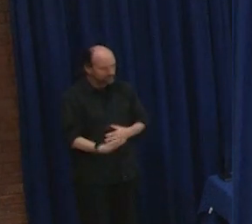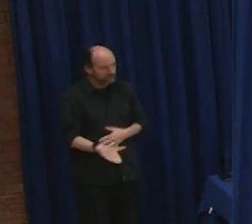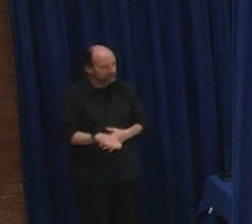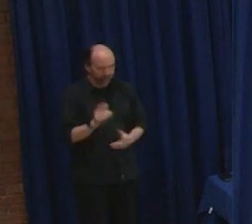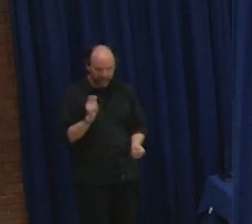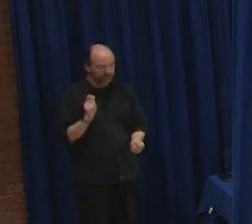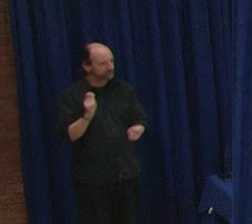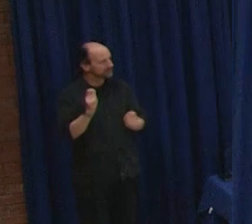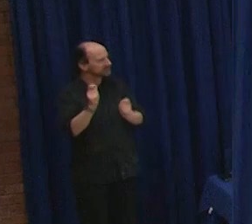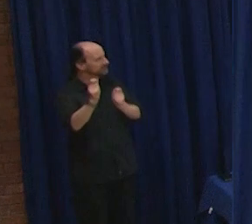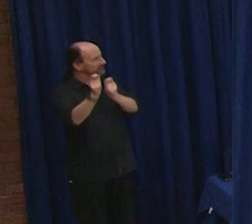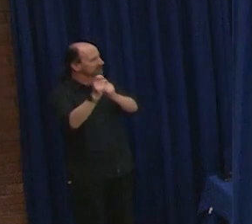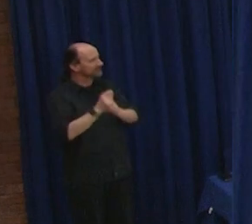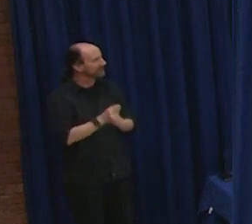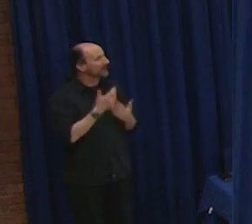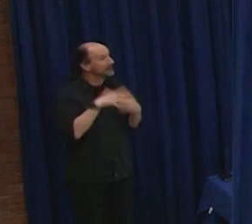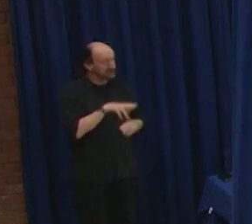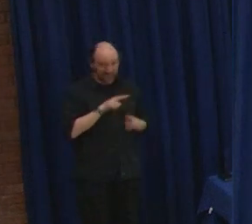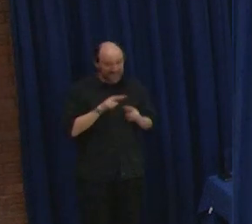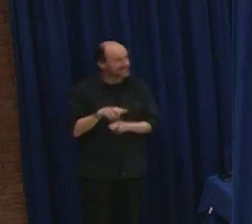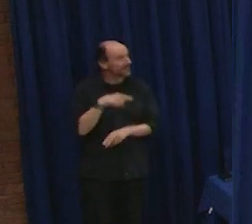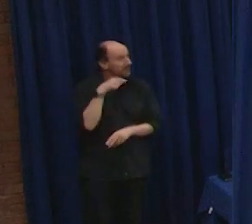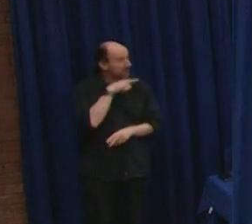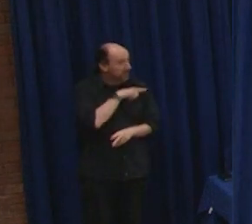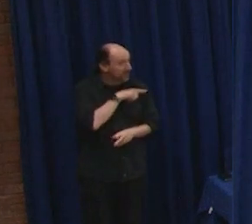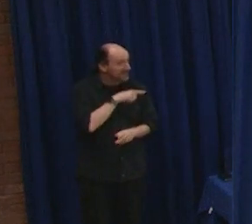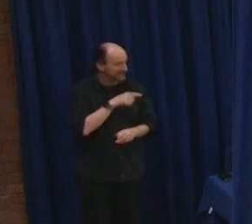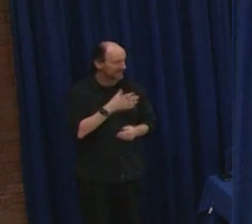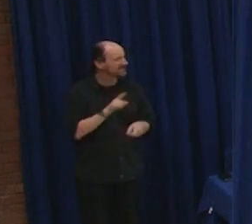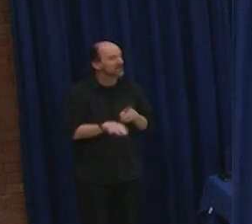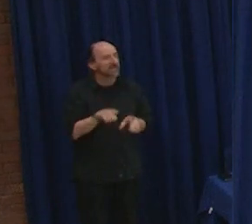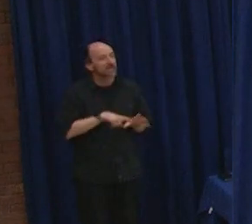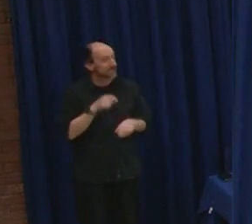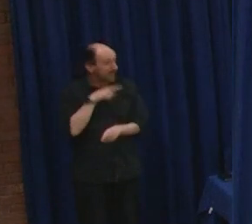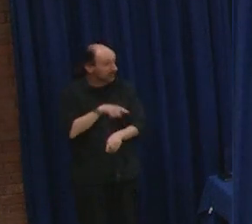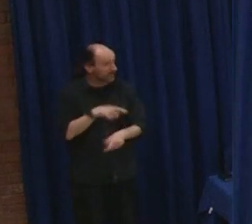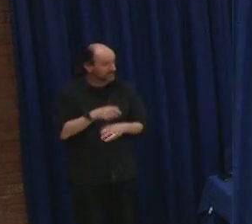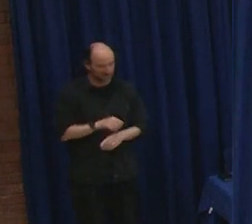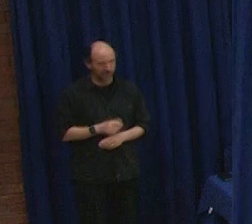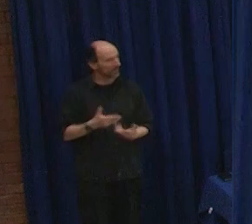in young boys particularly and why they get picked up in school is that because boys are more likely,